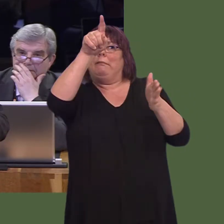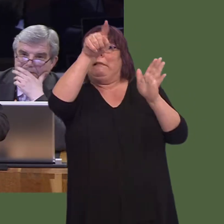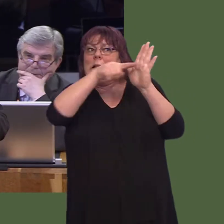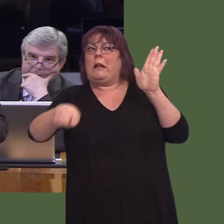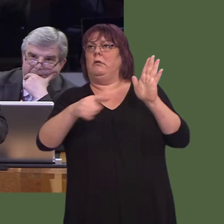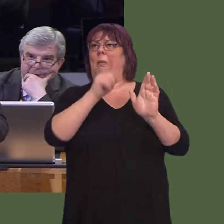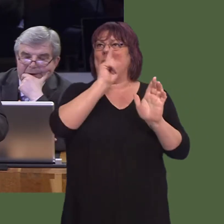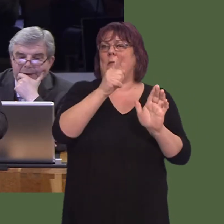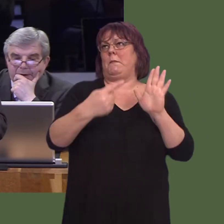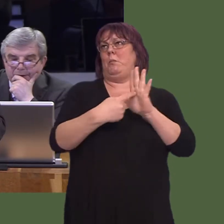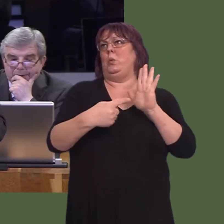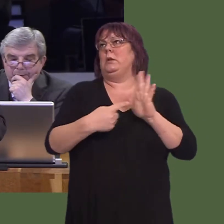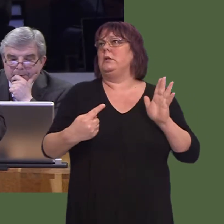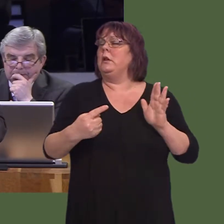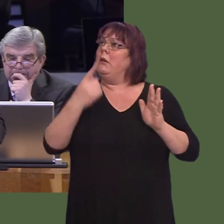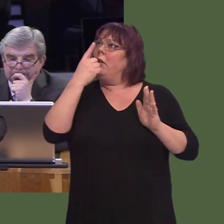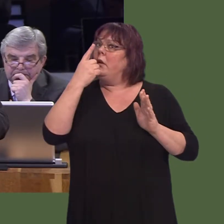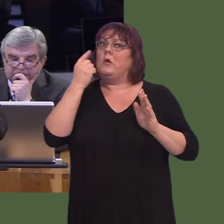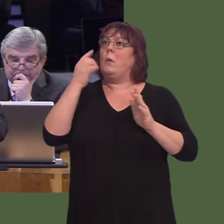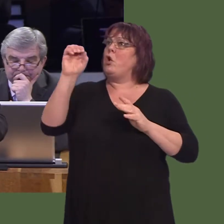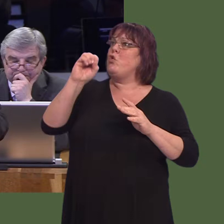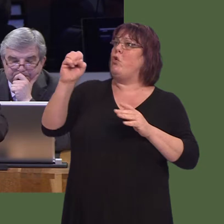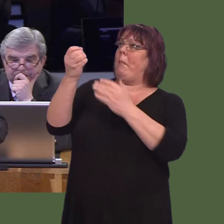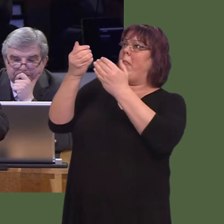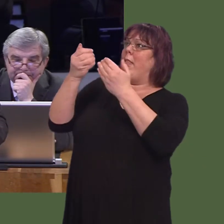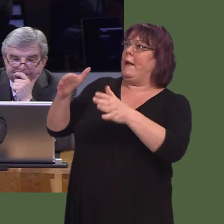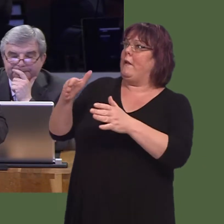Will you ensure, therefore, that that's available as we leave the European Unionóthat that